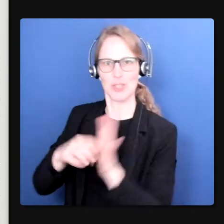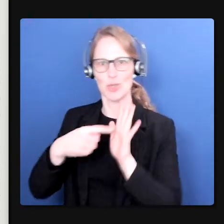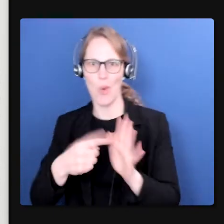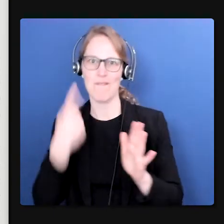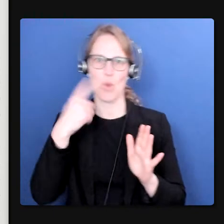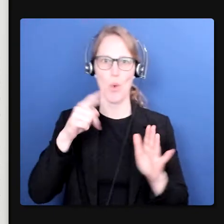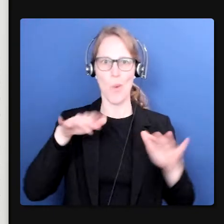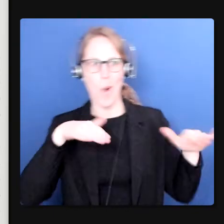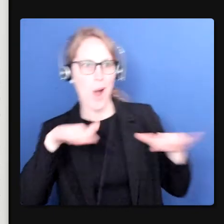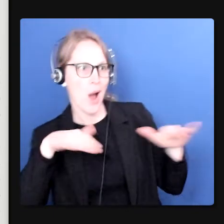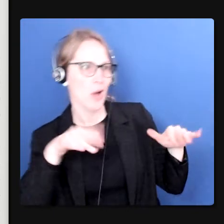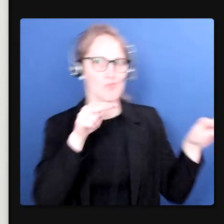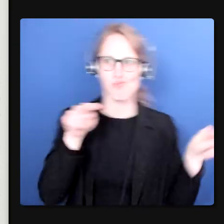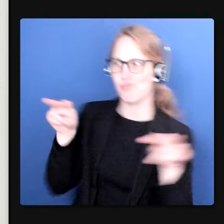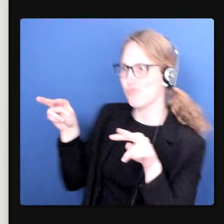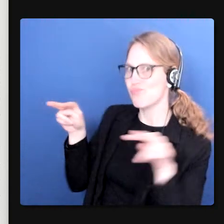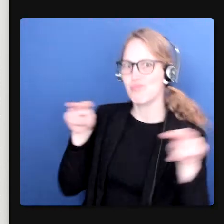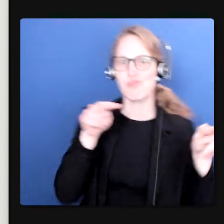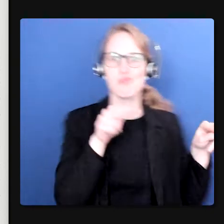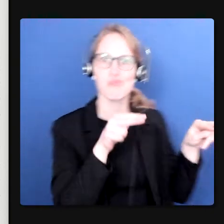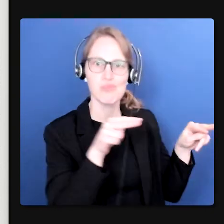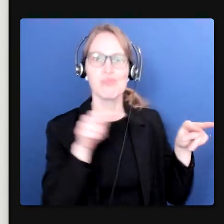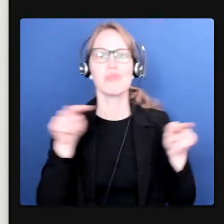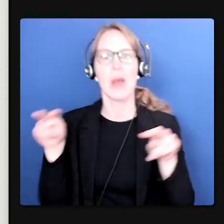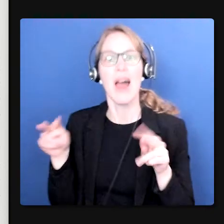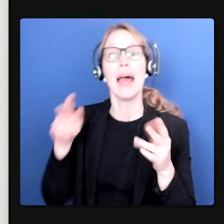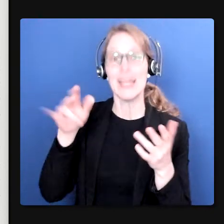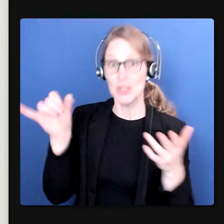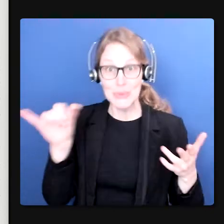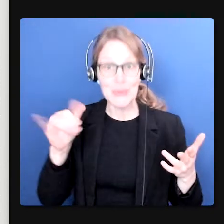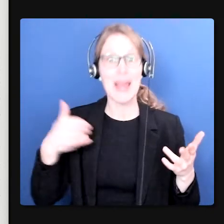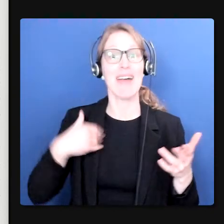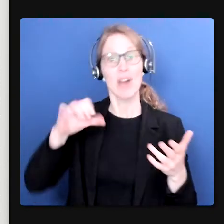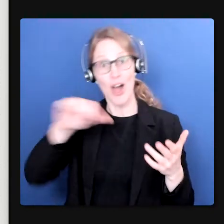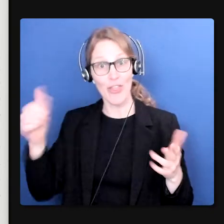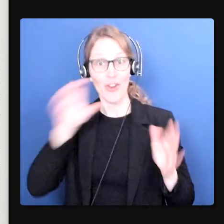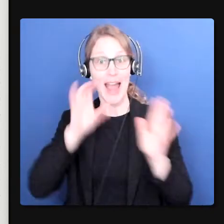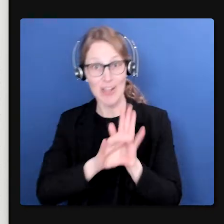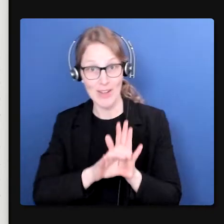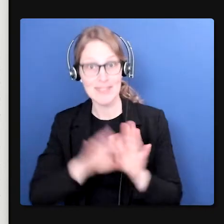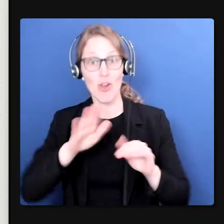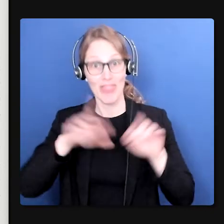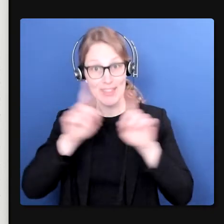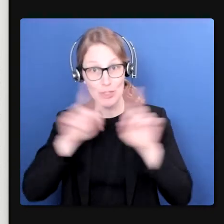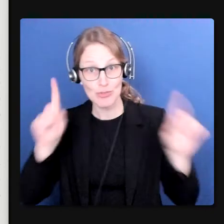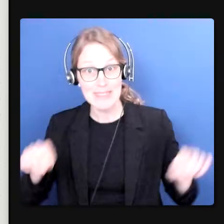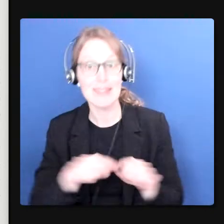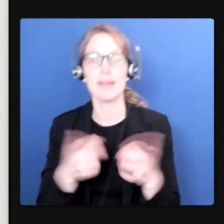indicating that for walking around and manipulating the camera. We have additional semantic icons on the screen,